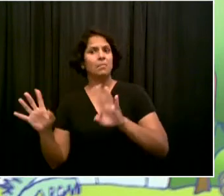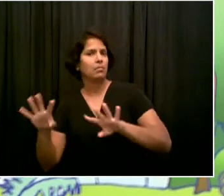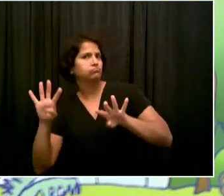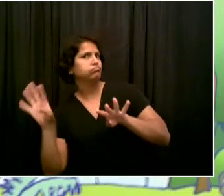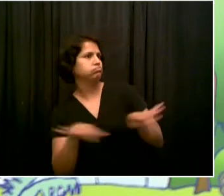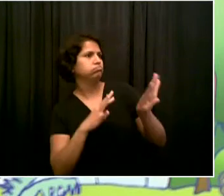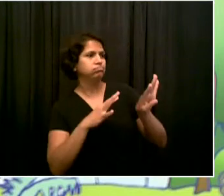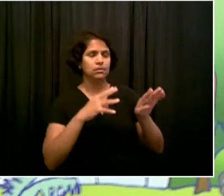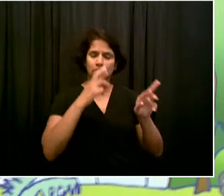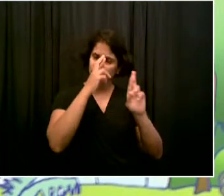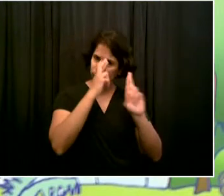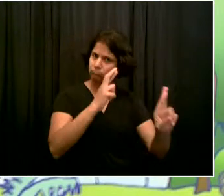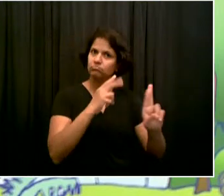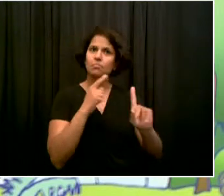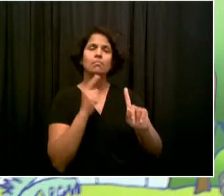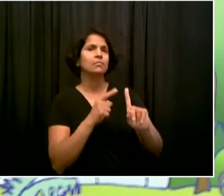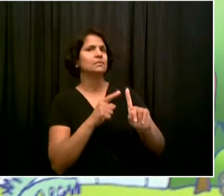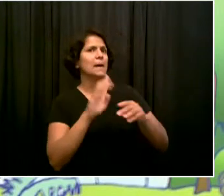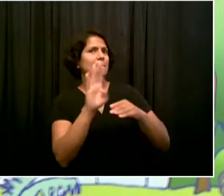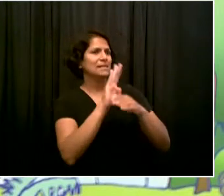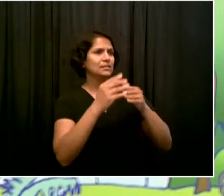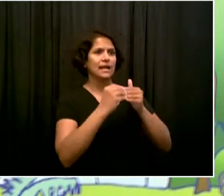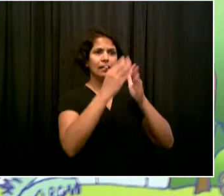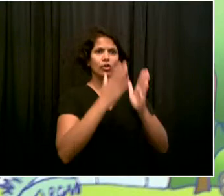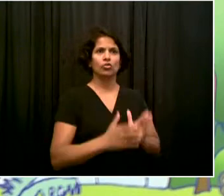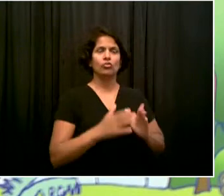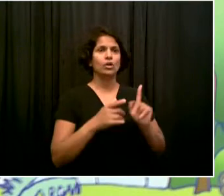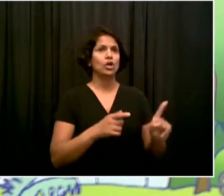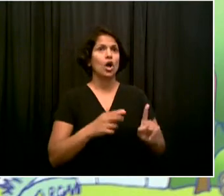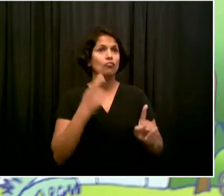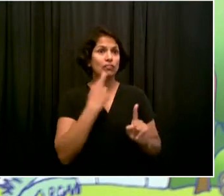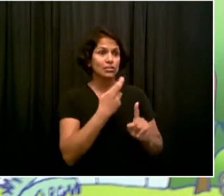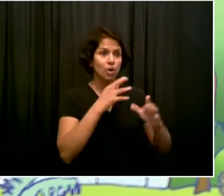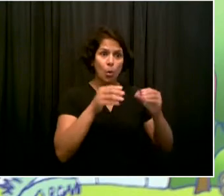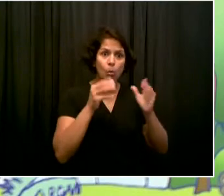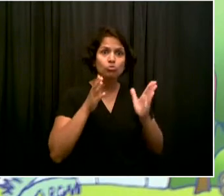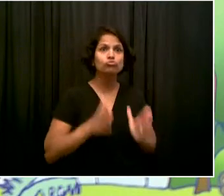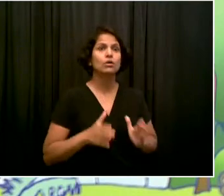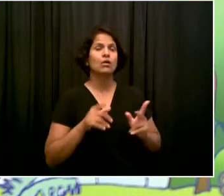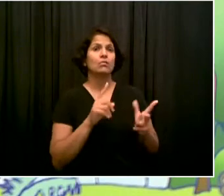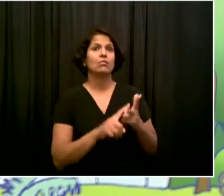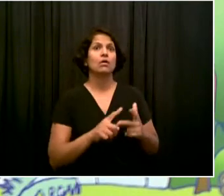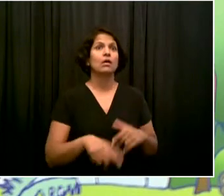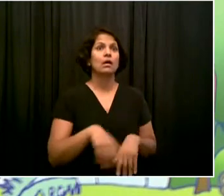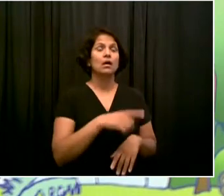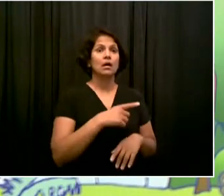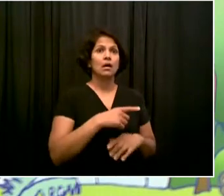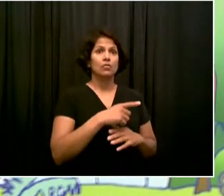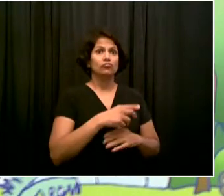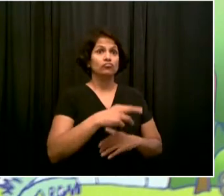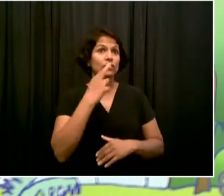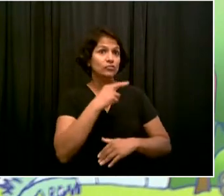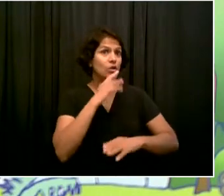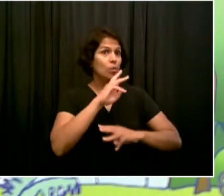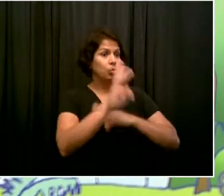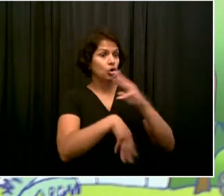LITERALLY LEGENARDY. HE IS SAYING, AS SOMEONE RETSPECED IN THE